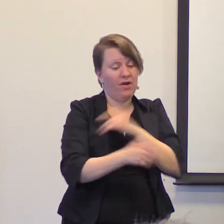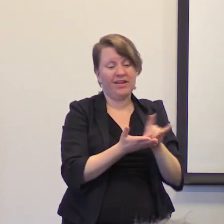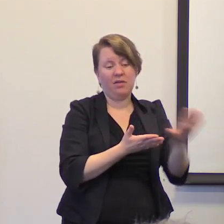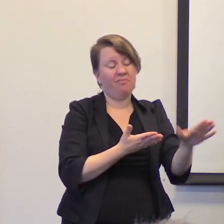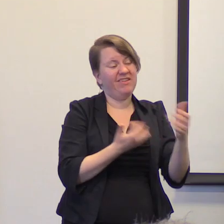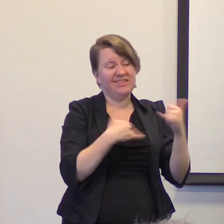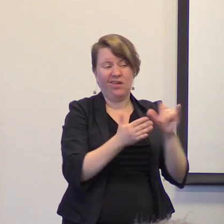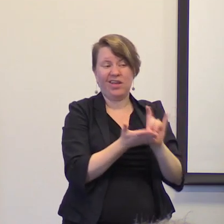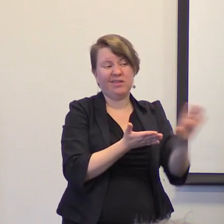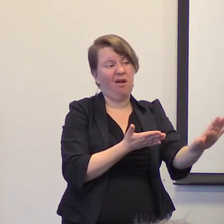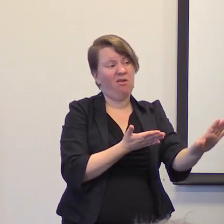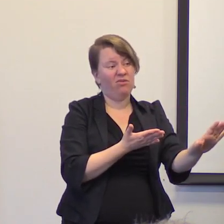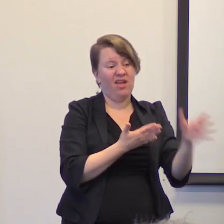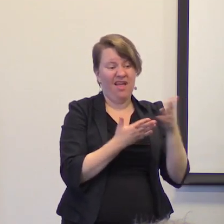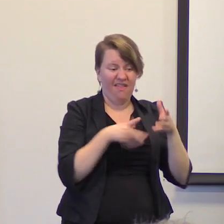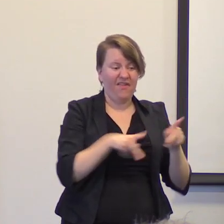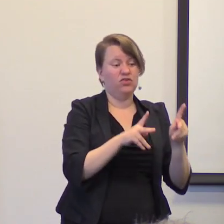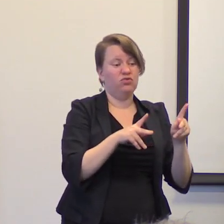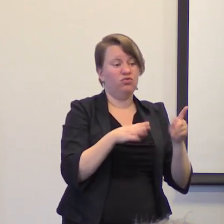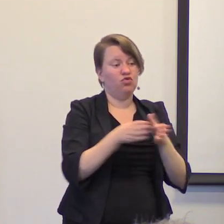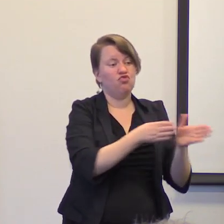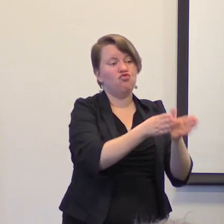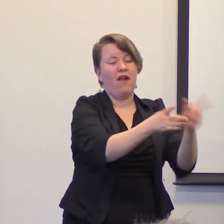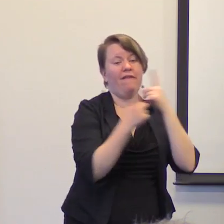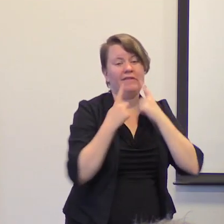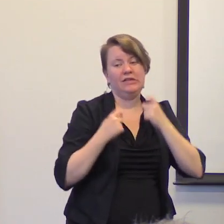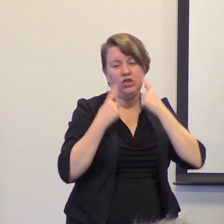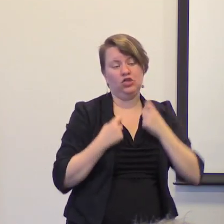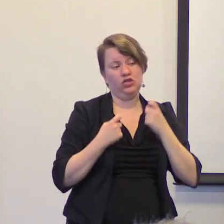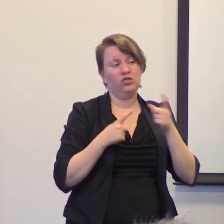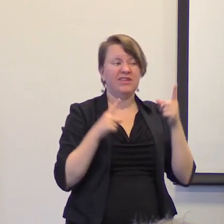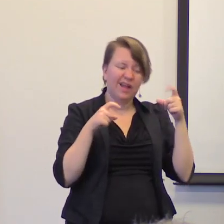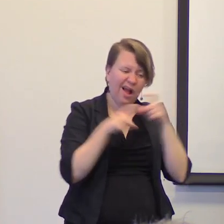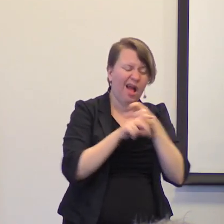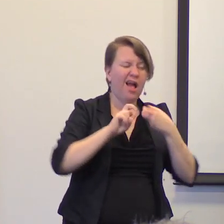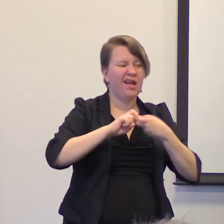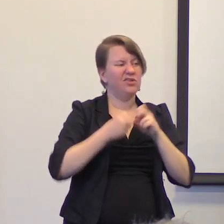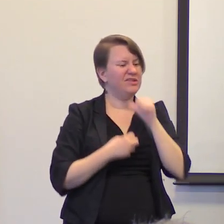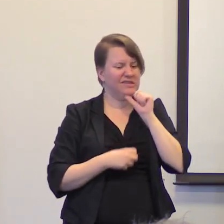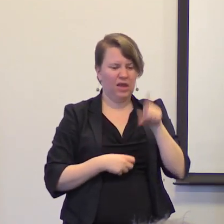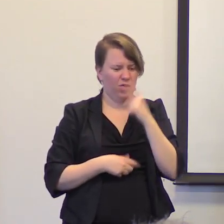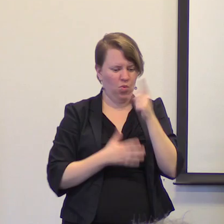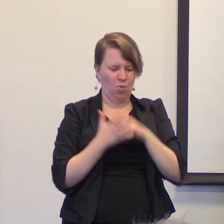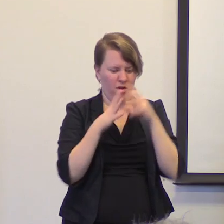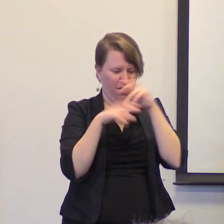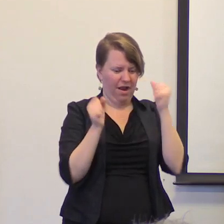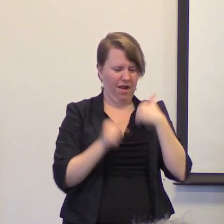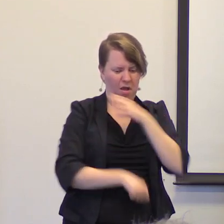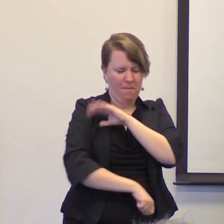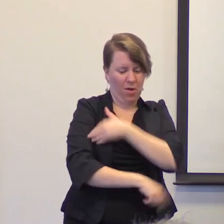And that led to the Trail of Tears. It's a complex issue because it's not even what does the president have power to do,